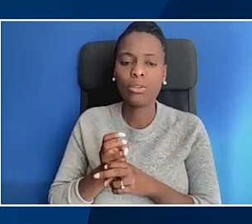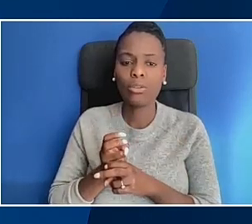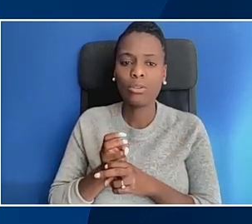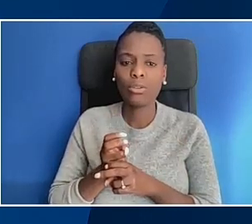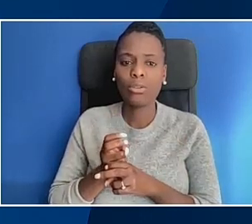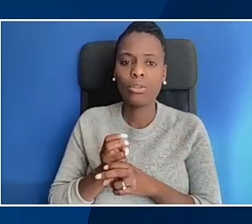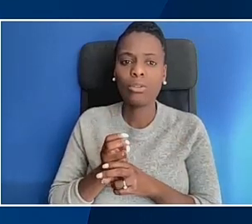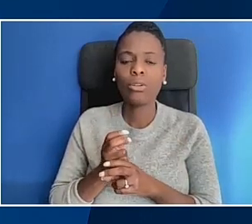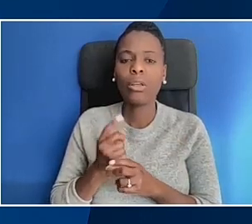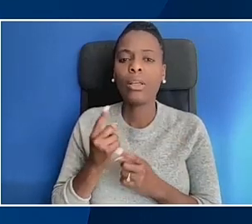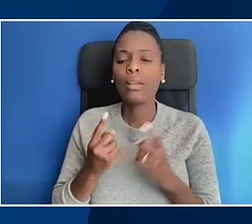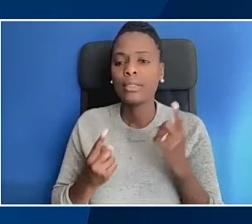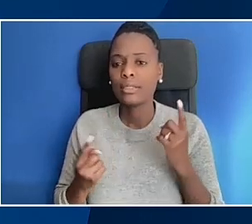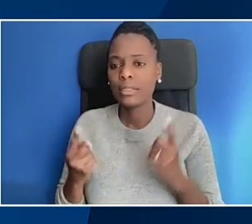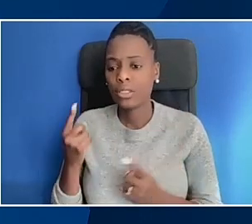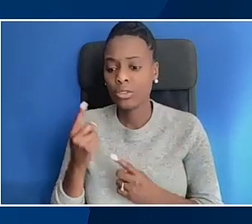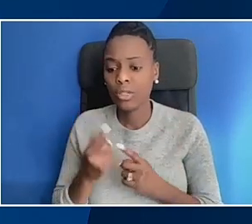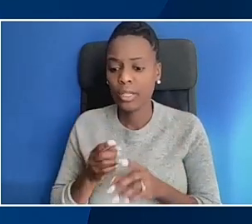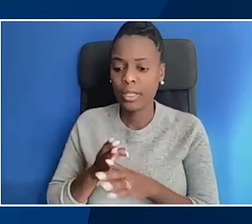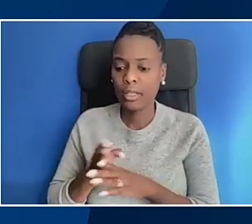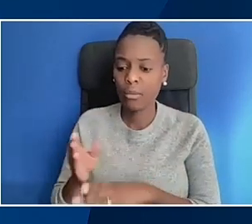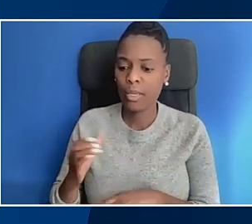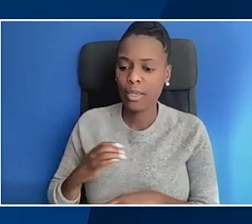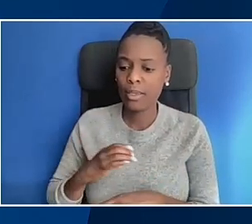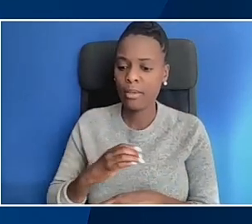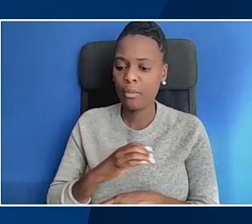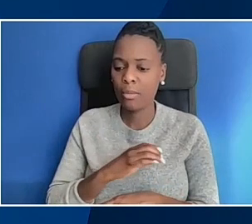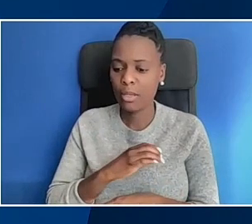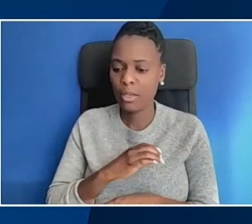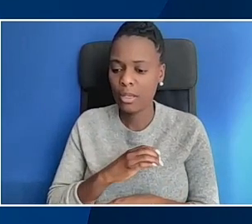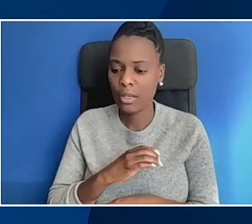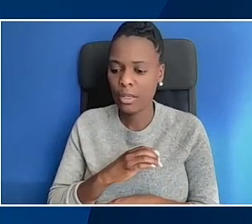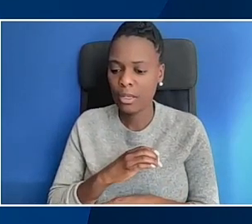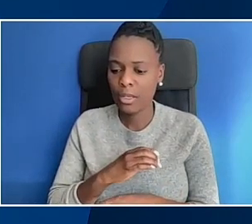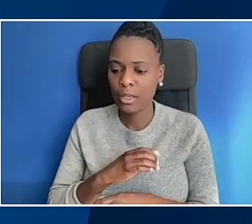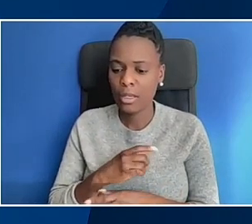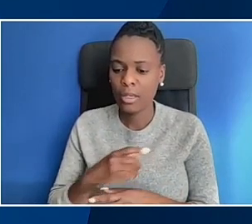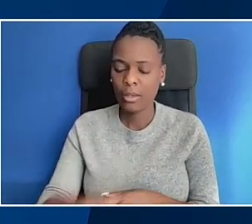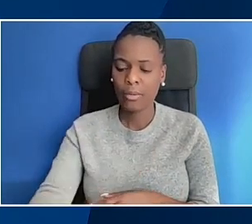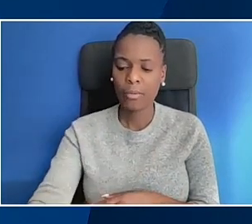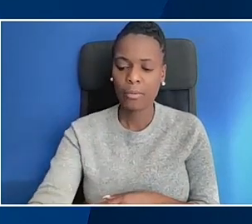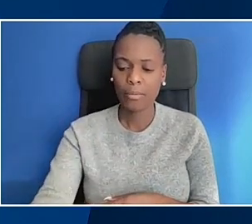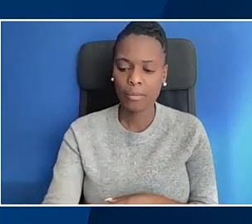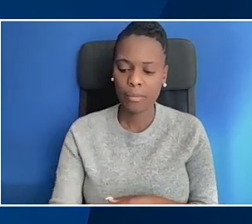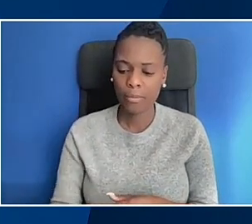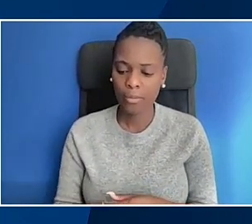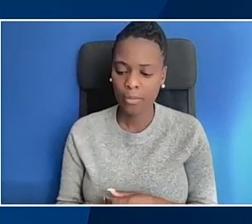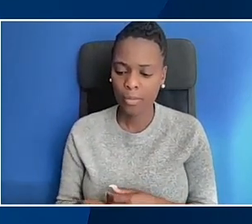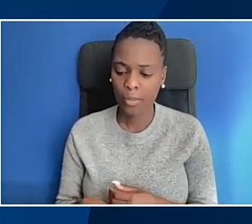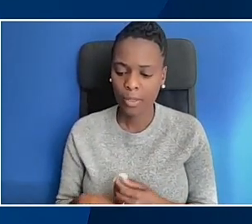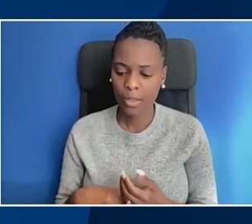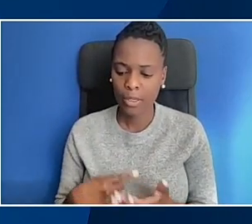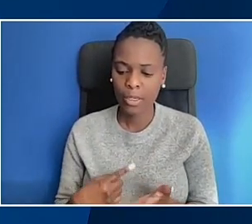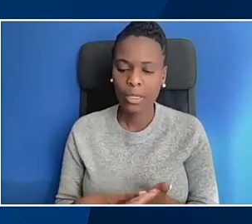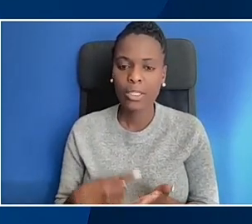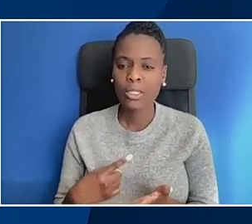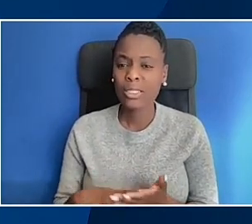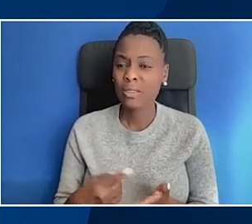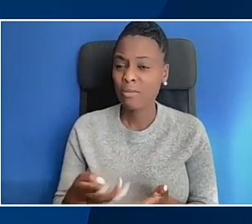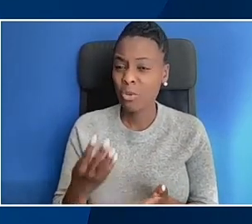committee has to- still has to discuss, I believe four or five other issues, probably five other issues.